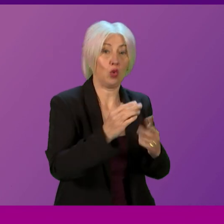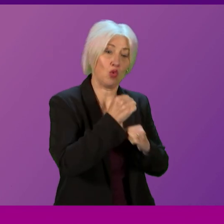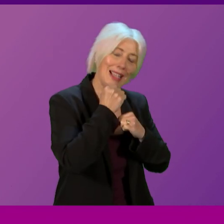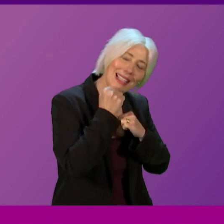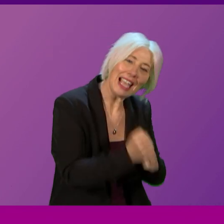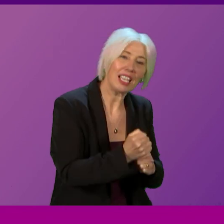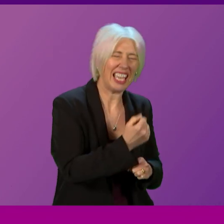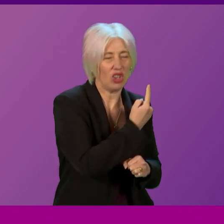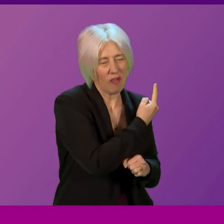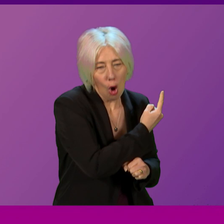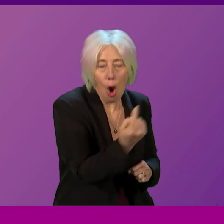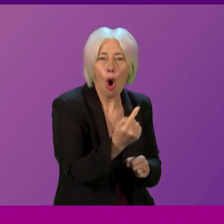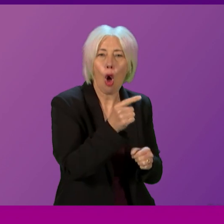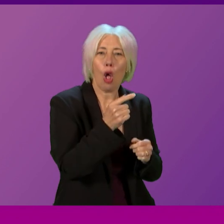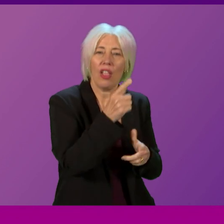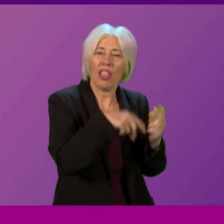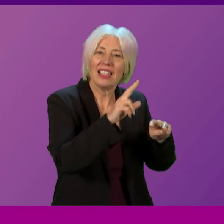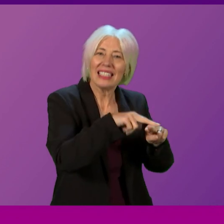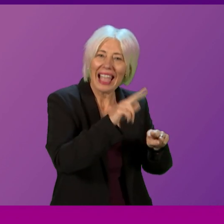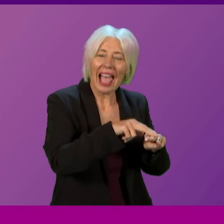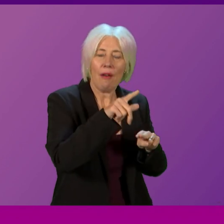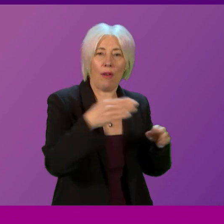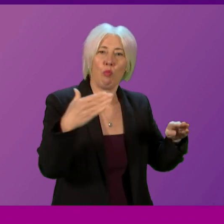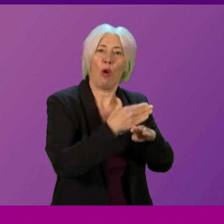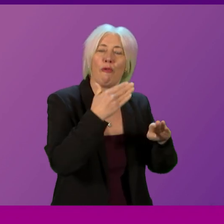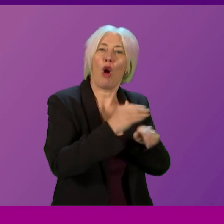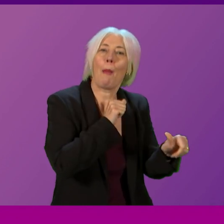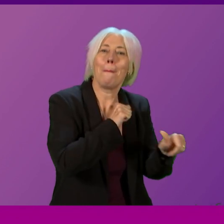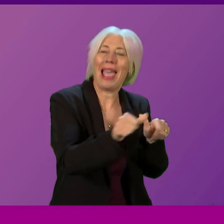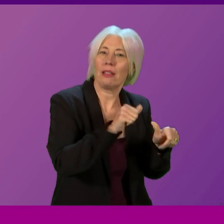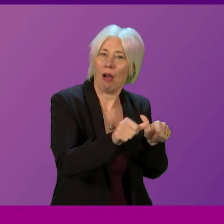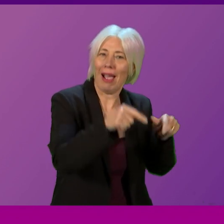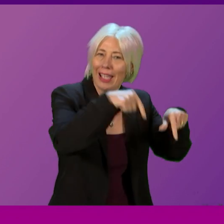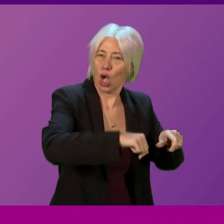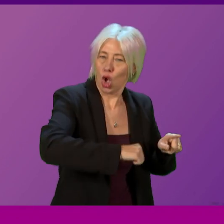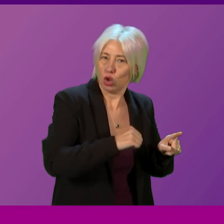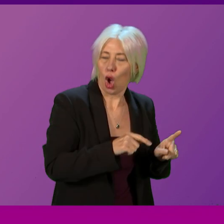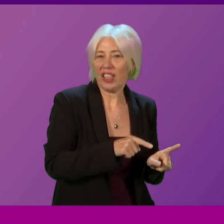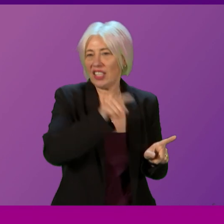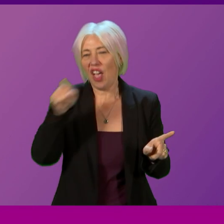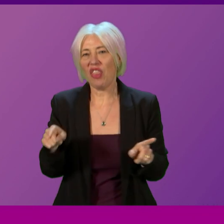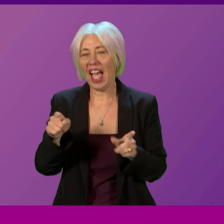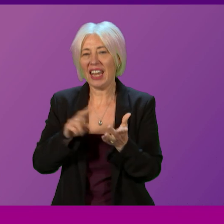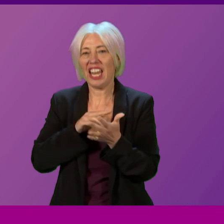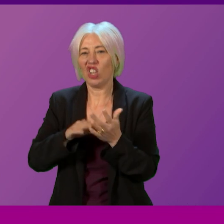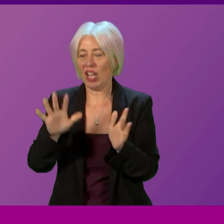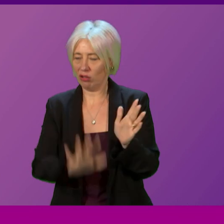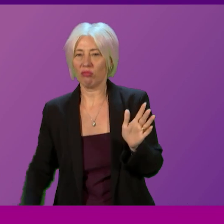worker who works in it, NHS Scotland is better performing than the NHS in other parts of the UK. Divorced from reality.